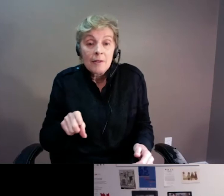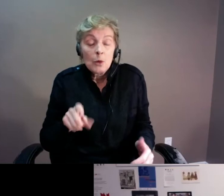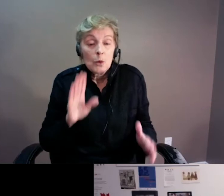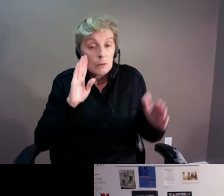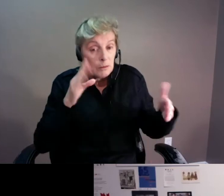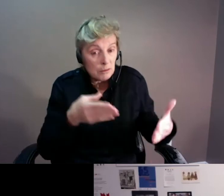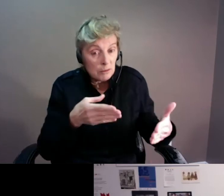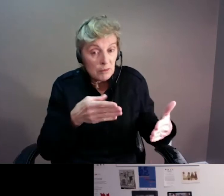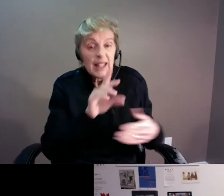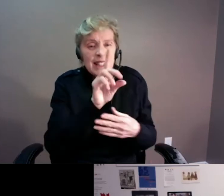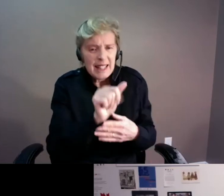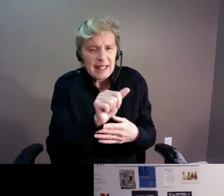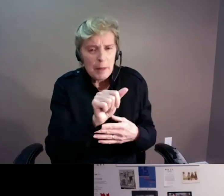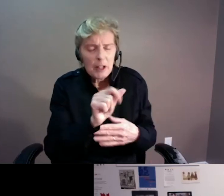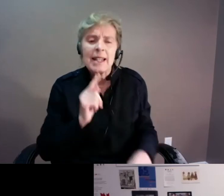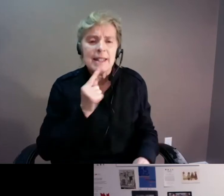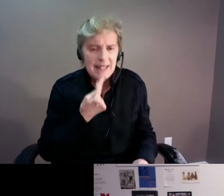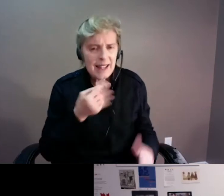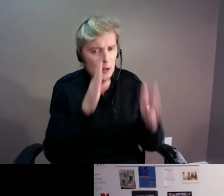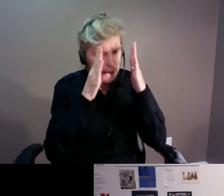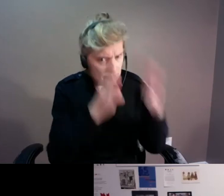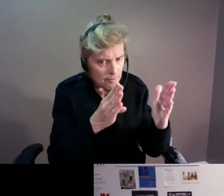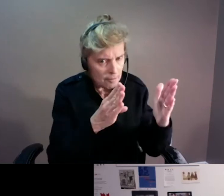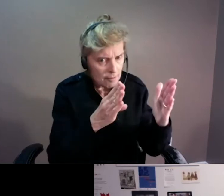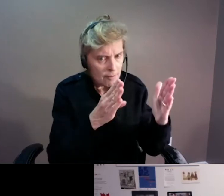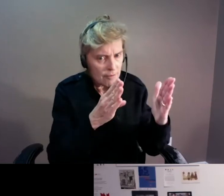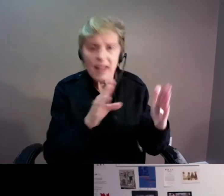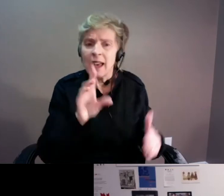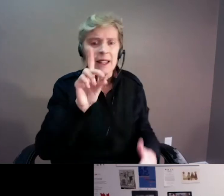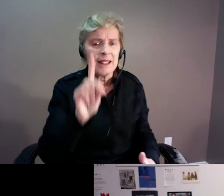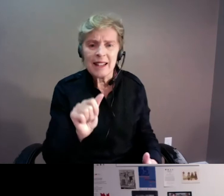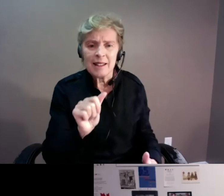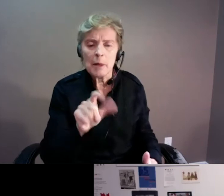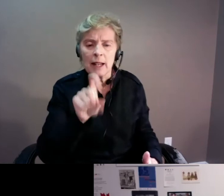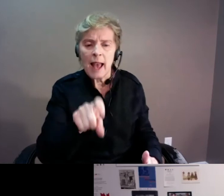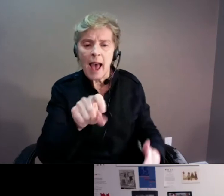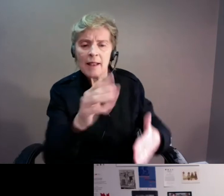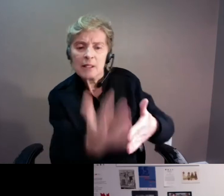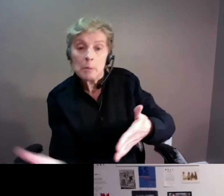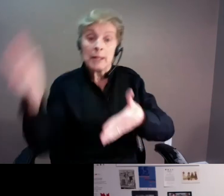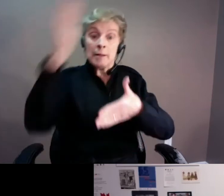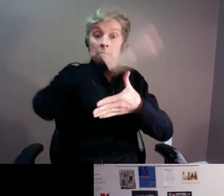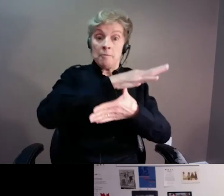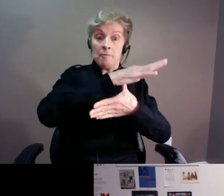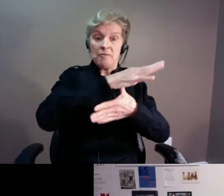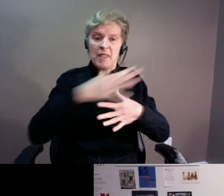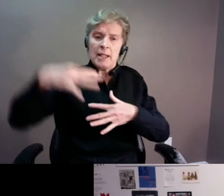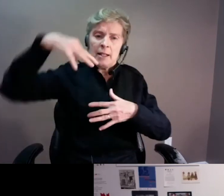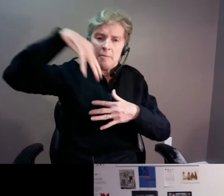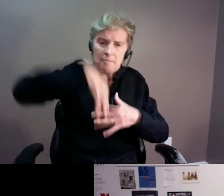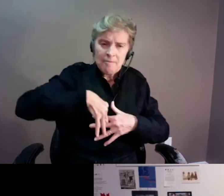not just more seriously, but put it at the at the core of what we're all about. And I think that's